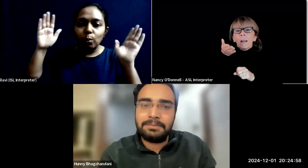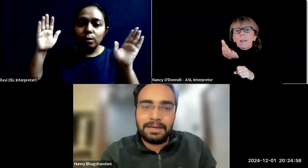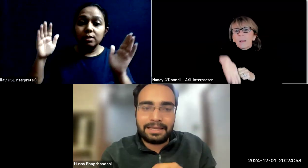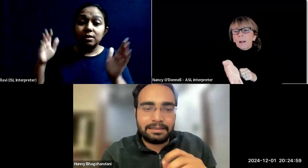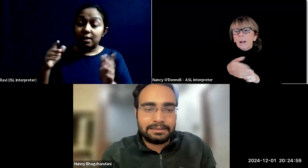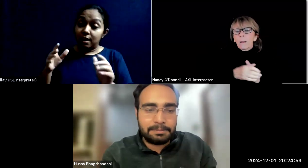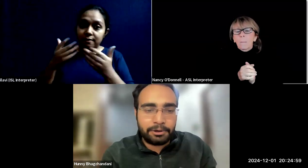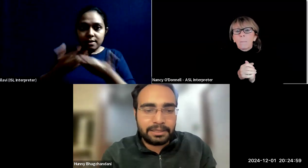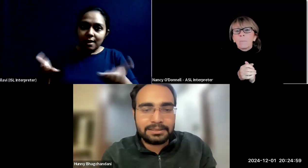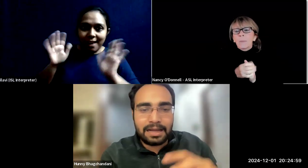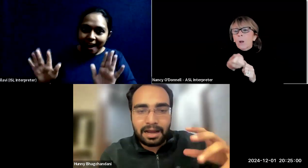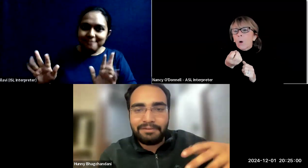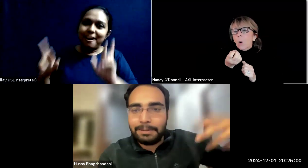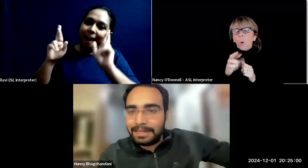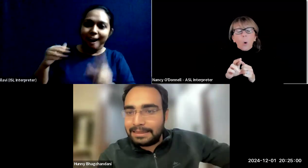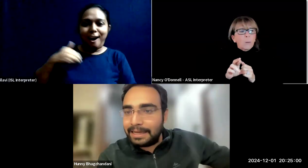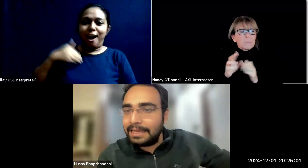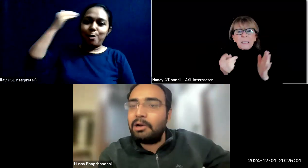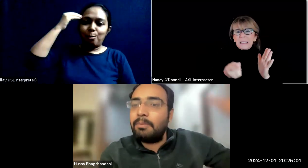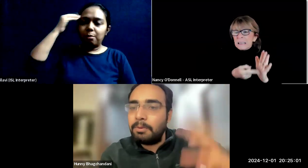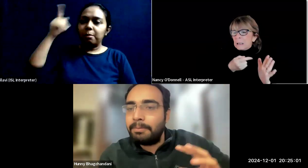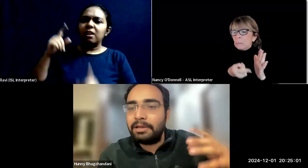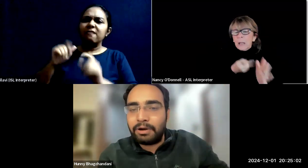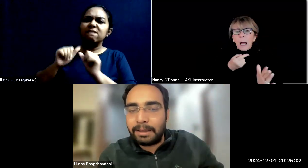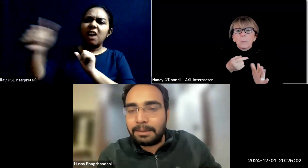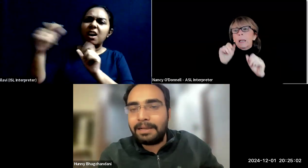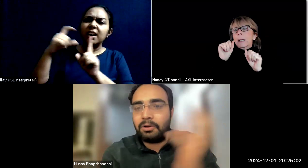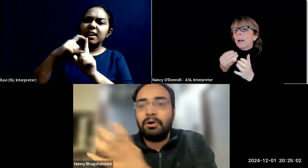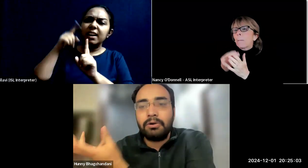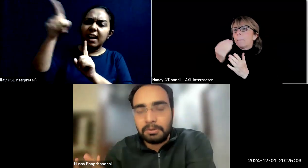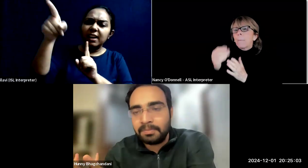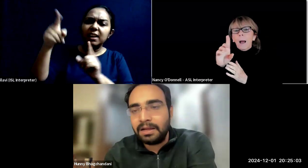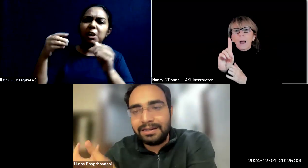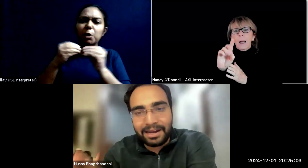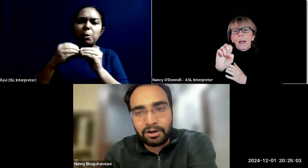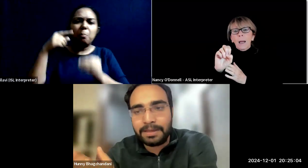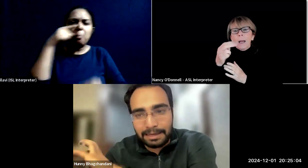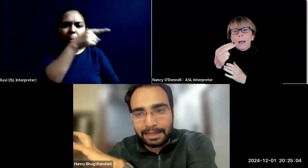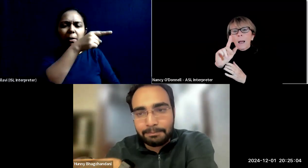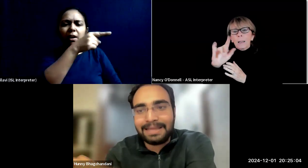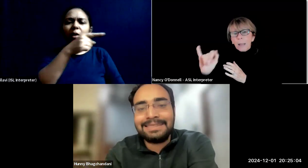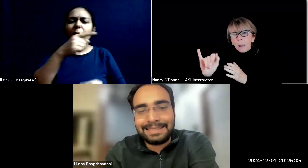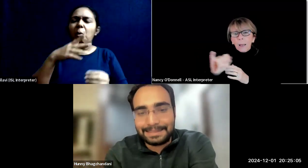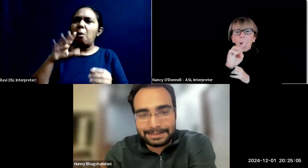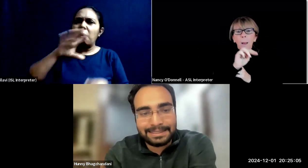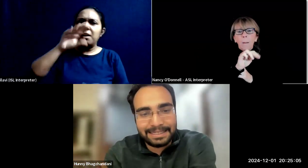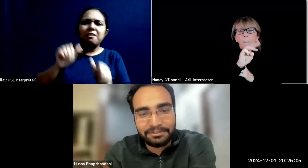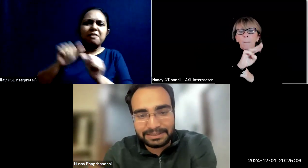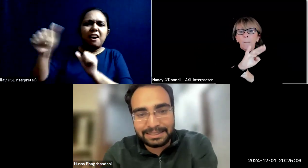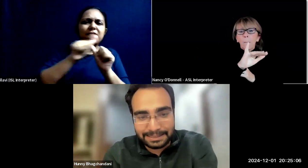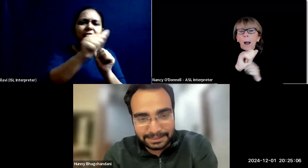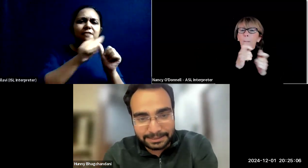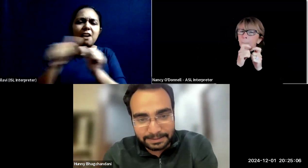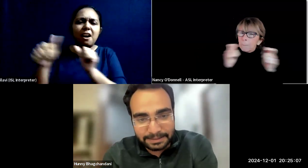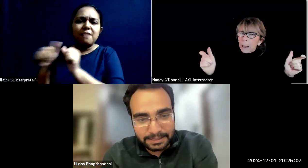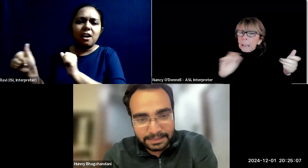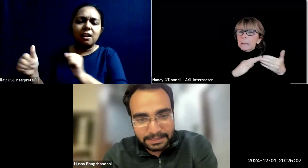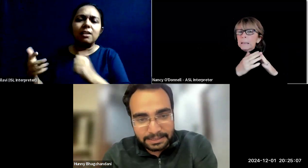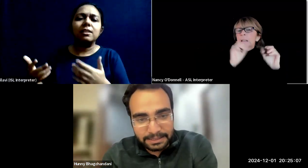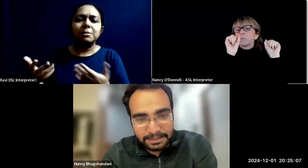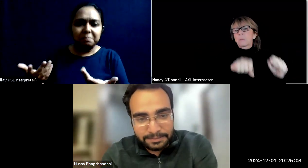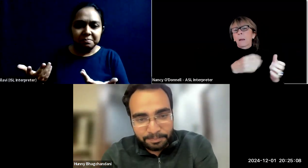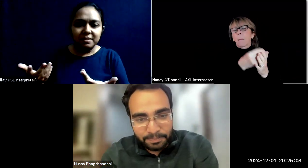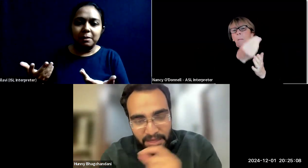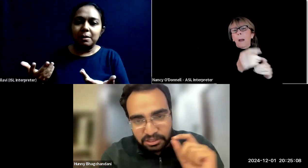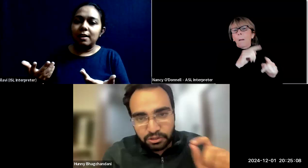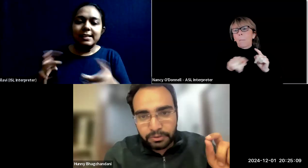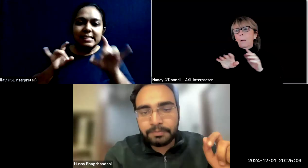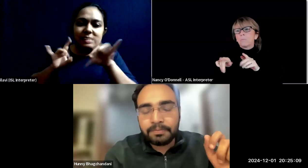the products are not accessible like the products are available in Delhi or Mumbai or Ahmedabad or Nairobi like a big cities, tier one cities.